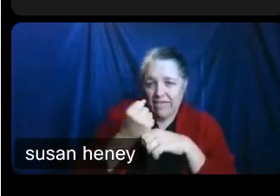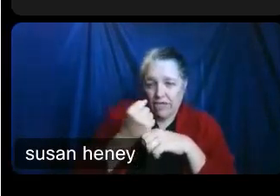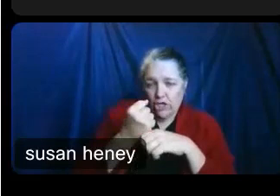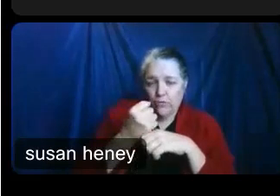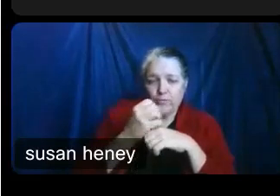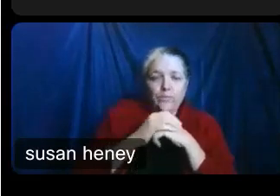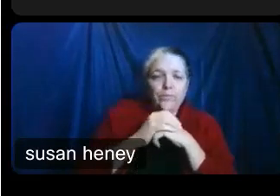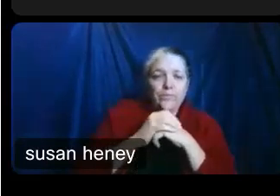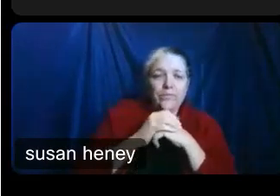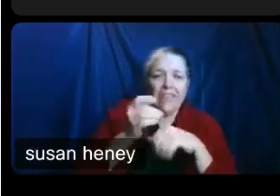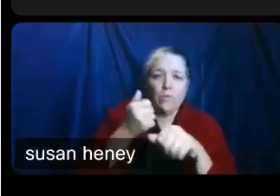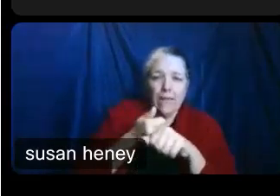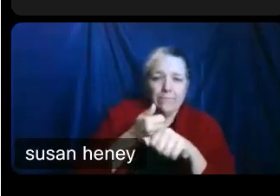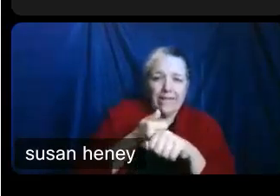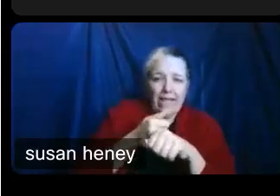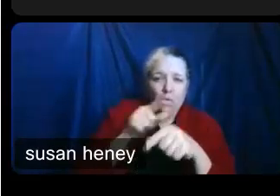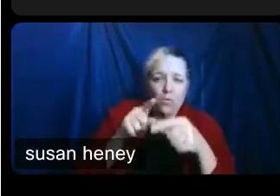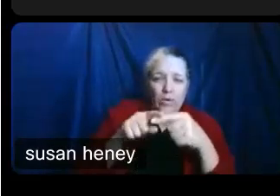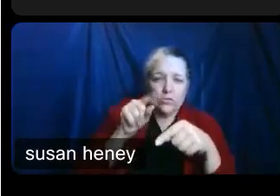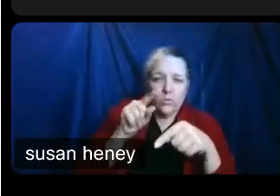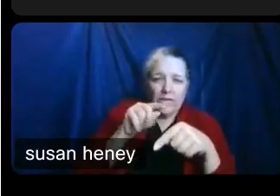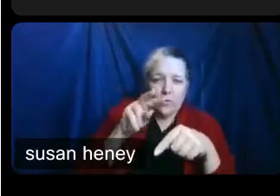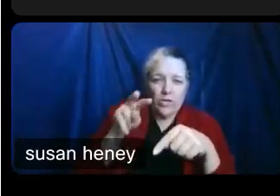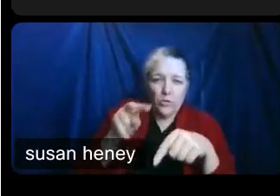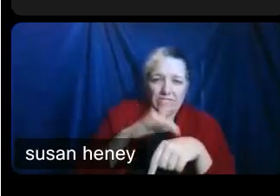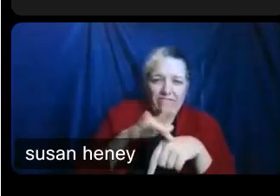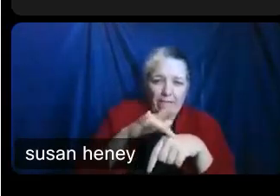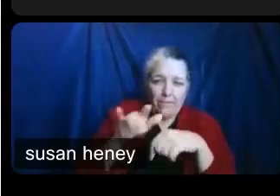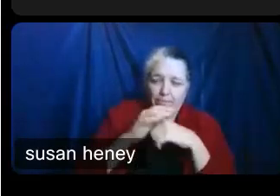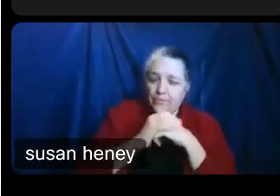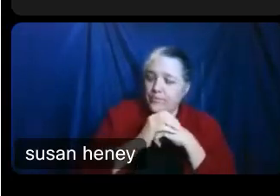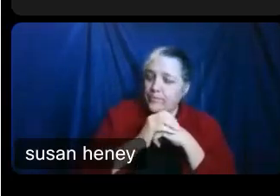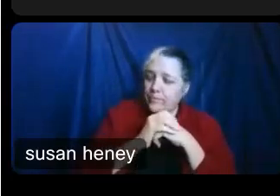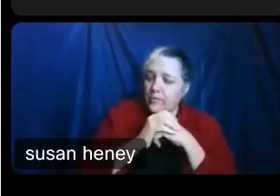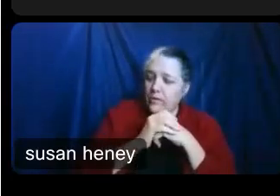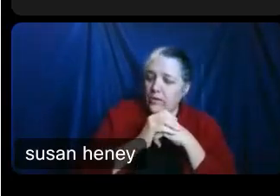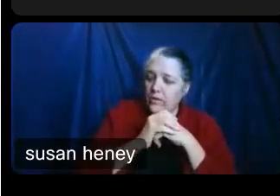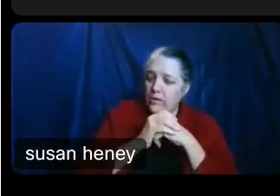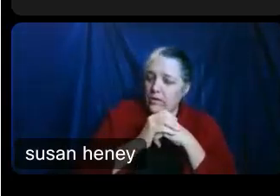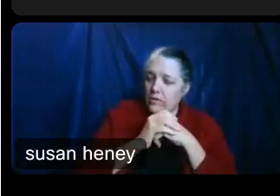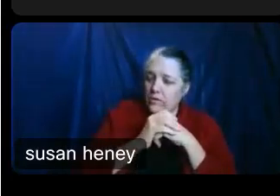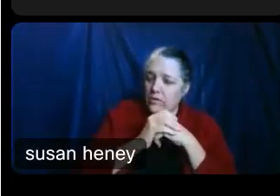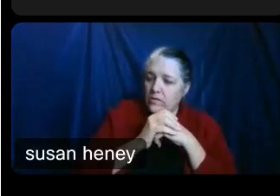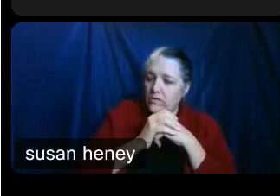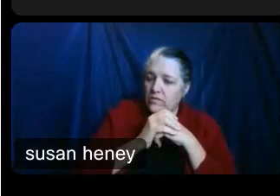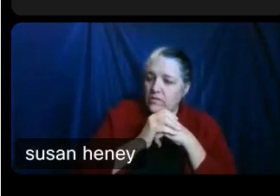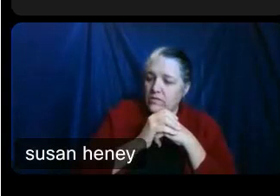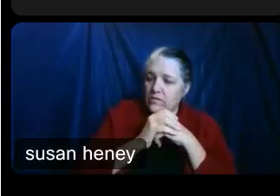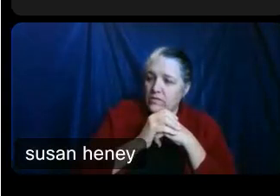once the 2022 data is also available. So, this gives you just a snapshot of the different